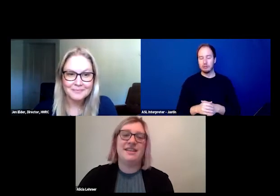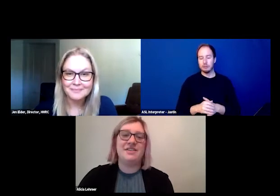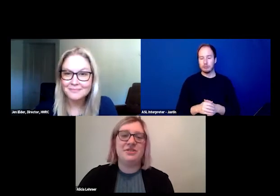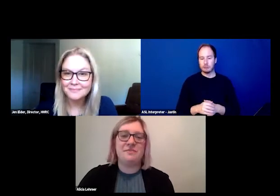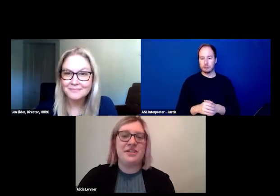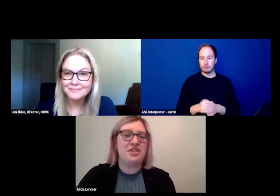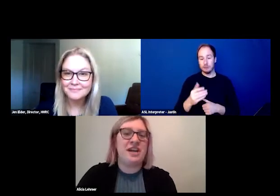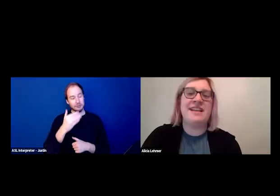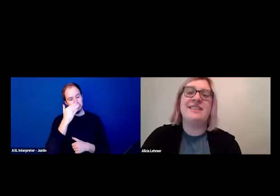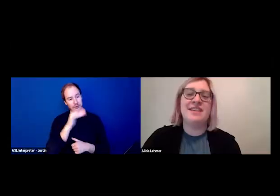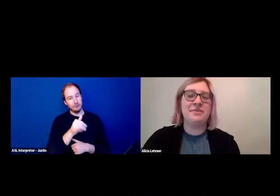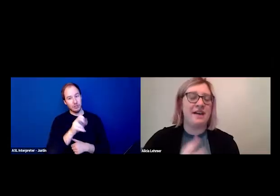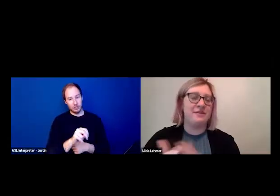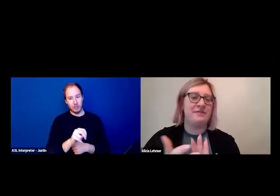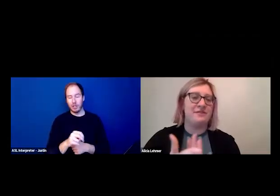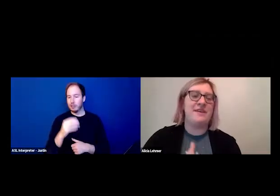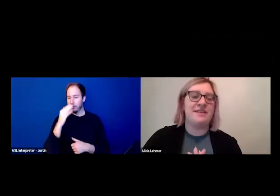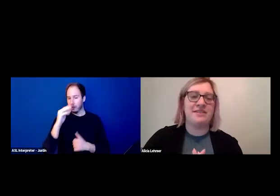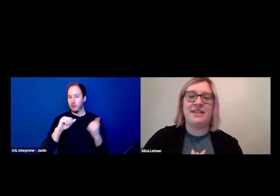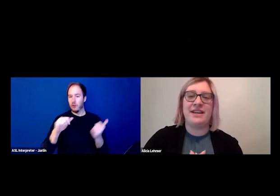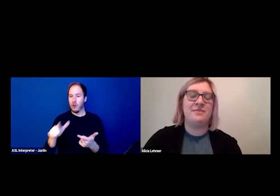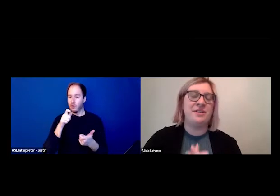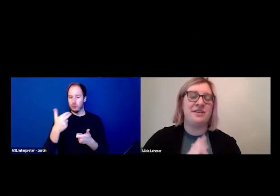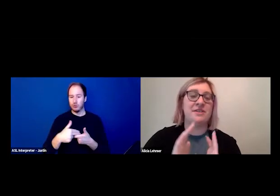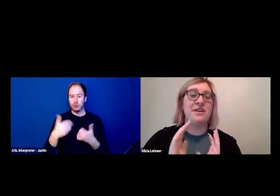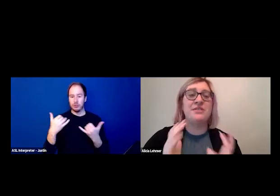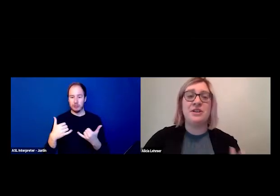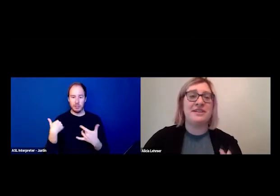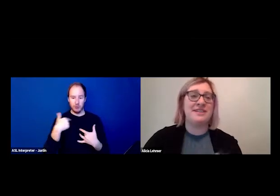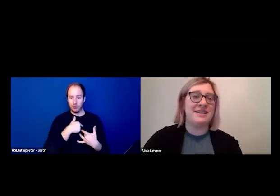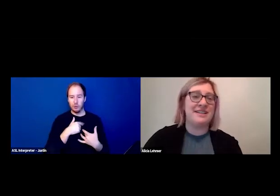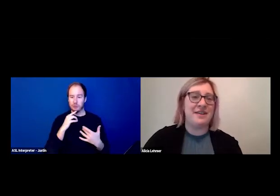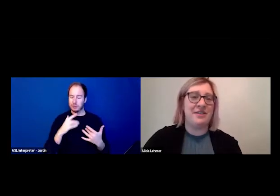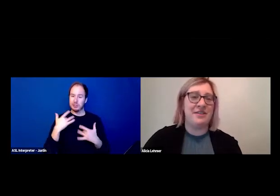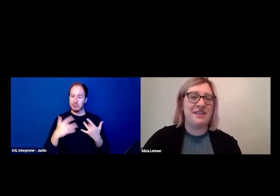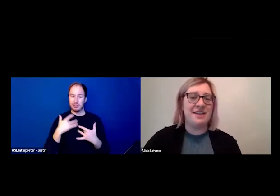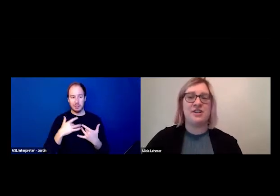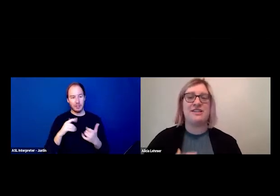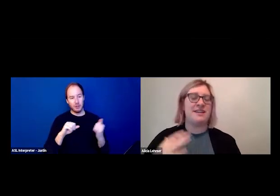Thank you so much, Jen. And thank you everyone for being here today. We are so excited by all of the interest